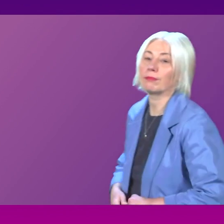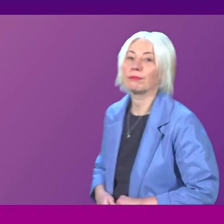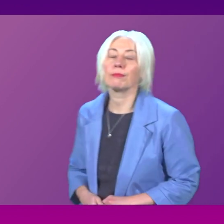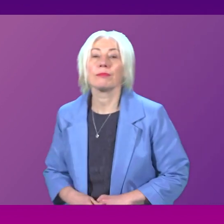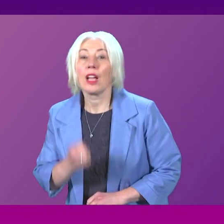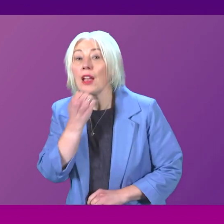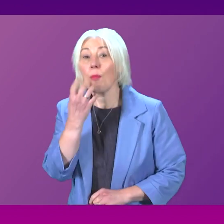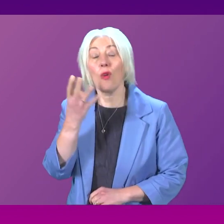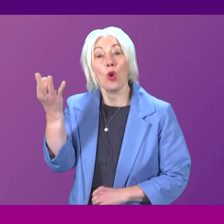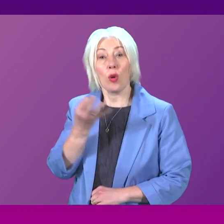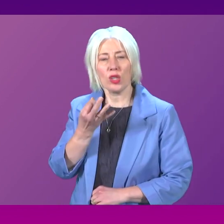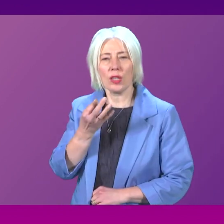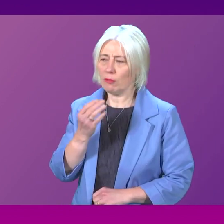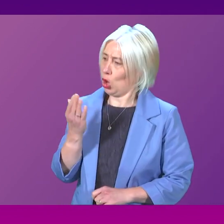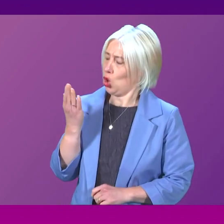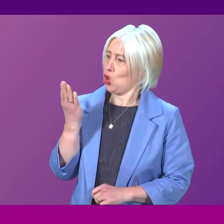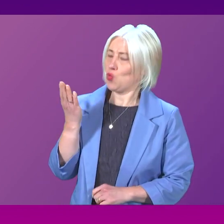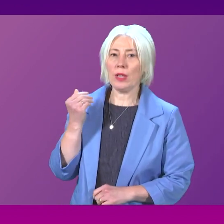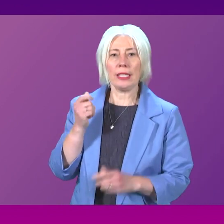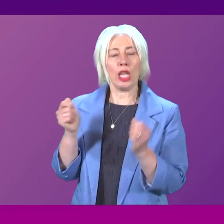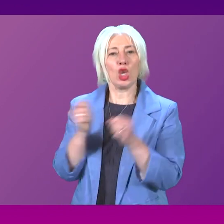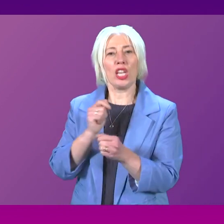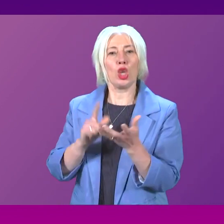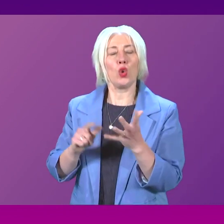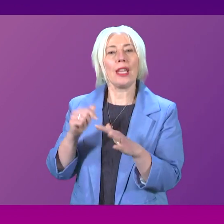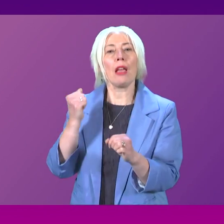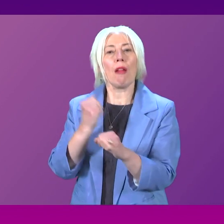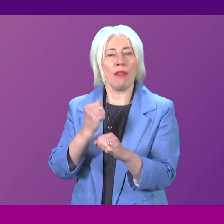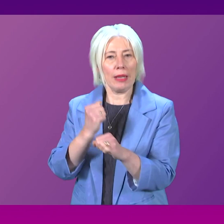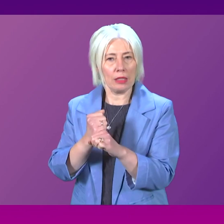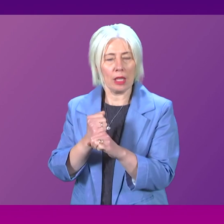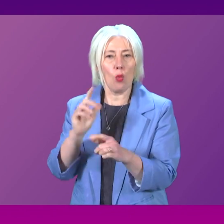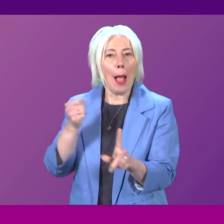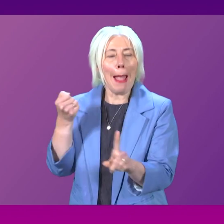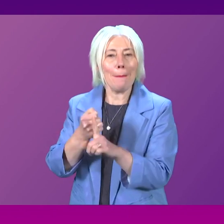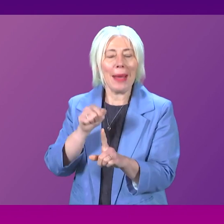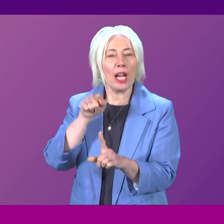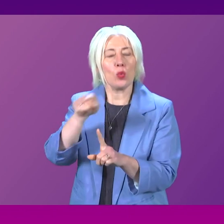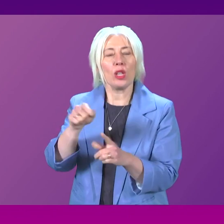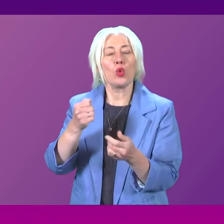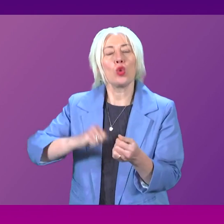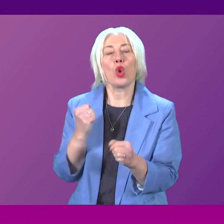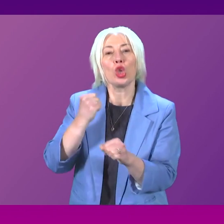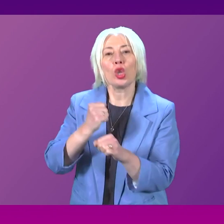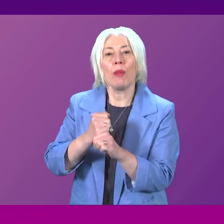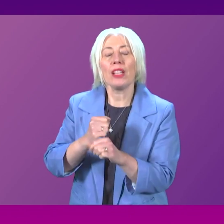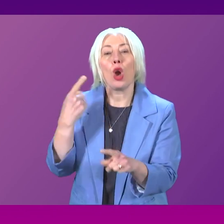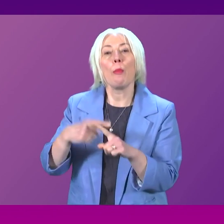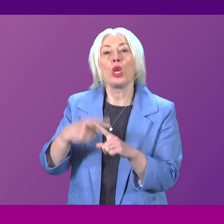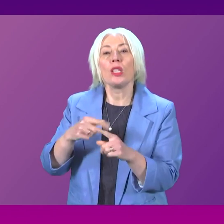To ask the First Minister what impact recent changes within the United Kingdom Government will have on the Scottish Government’s emergency budget review.